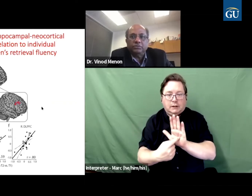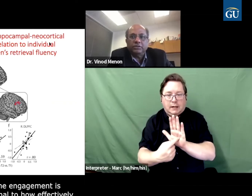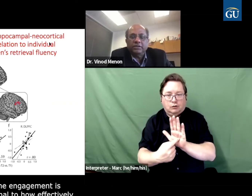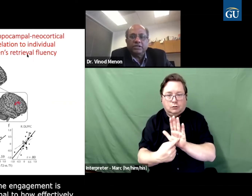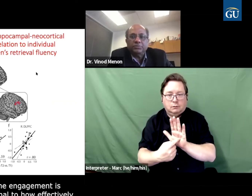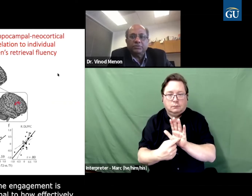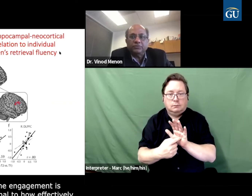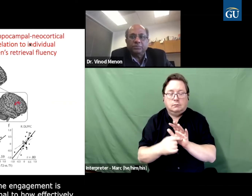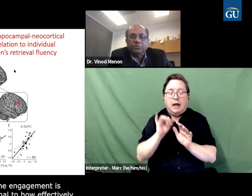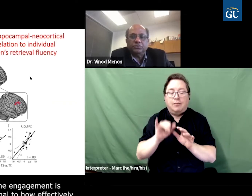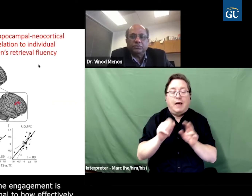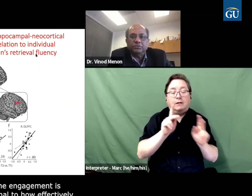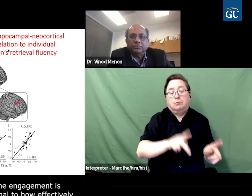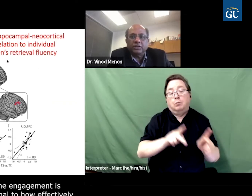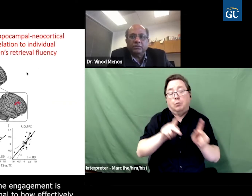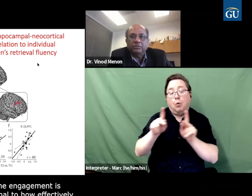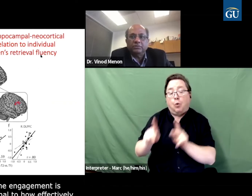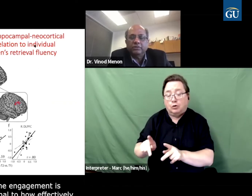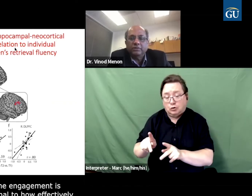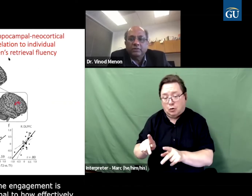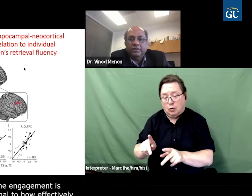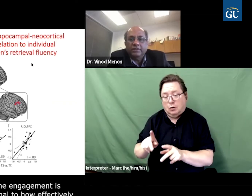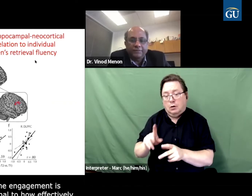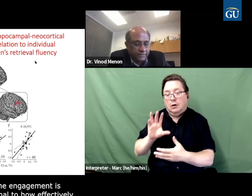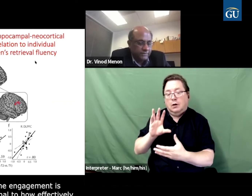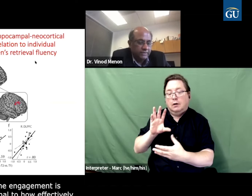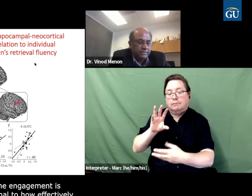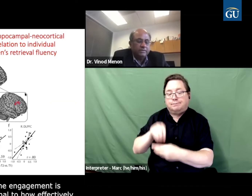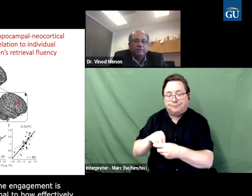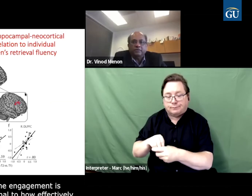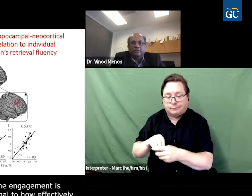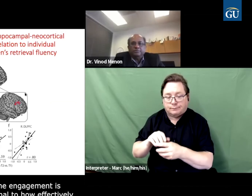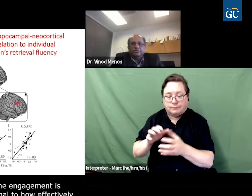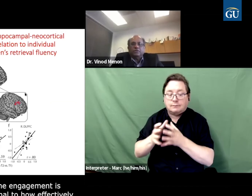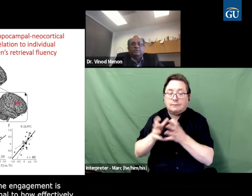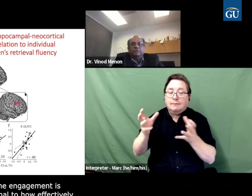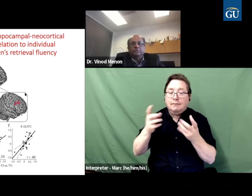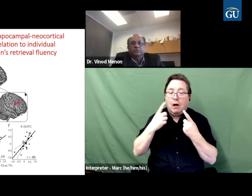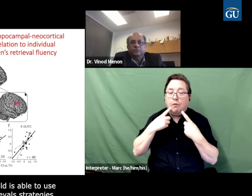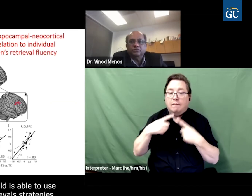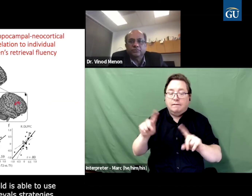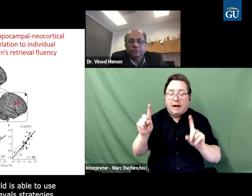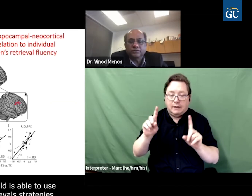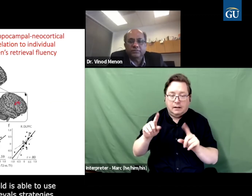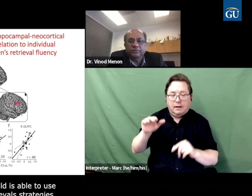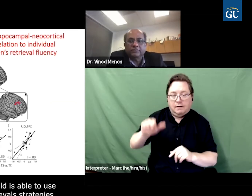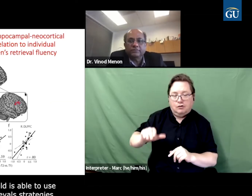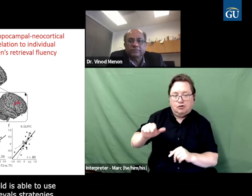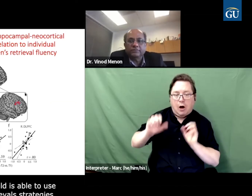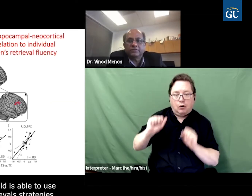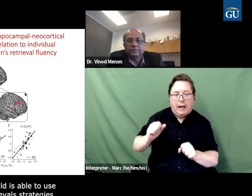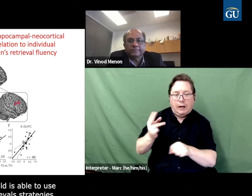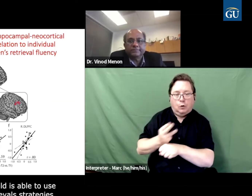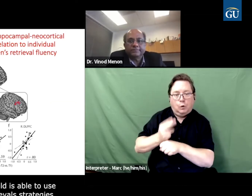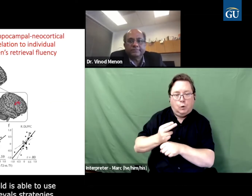and that's proportional the engagement is proportional to how effectively a